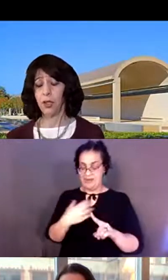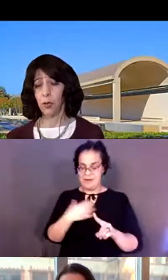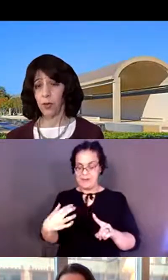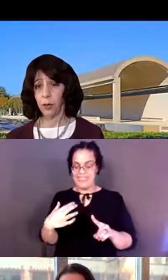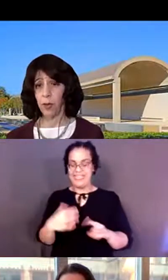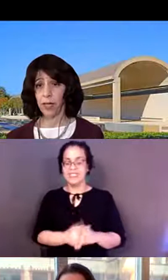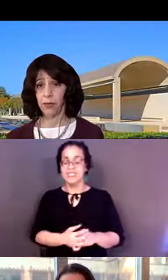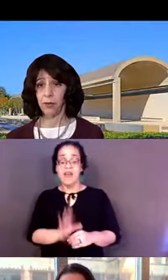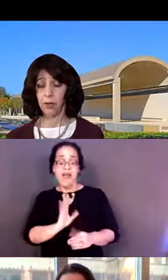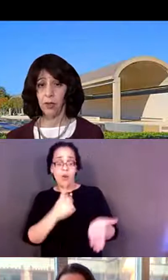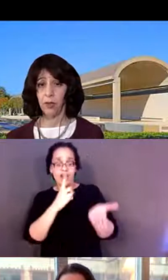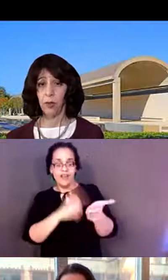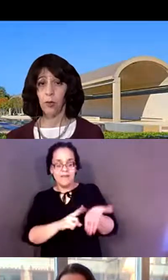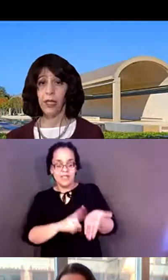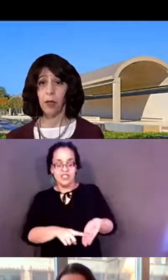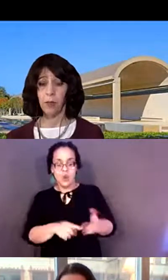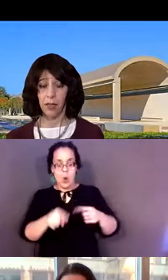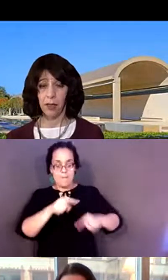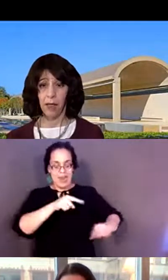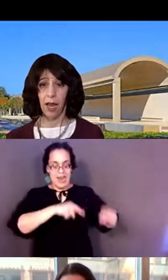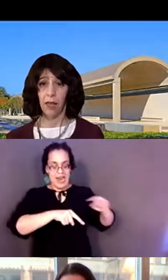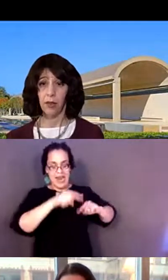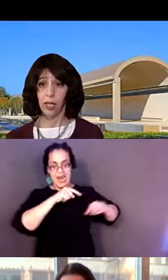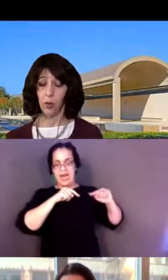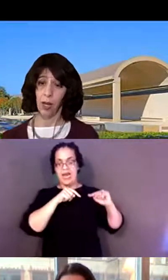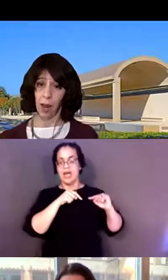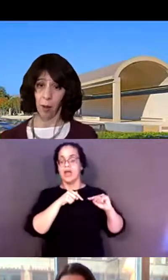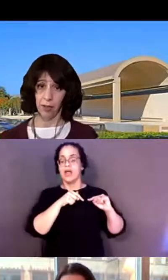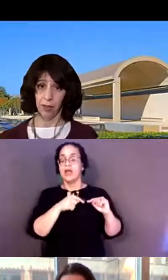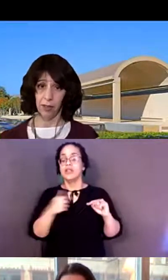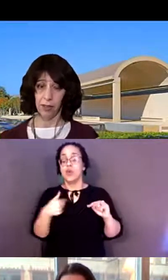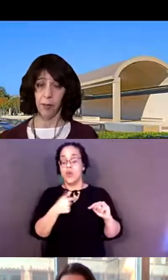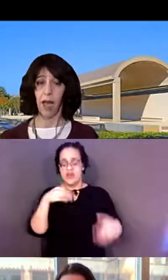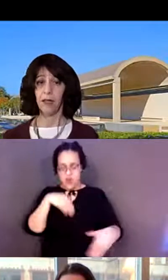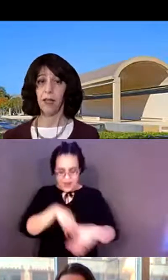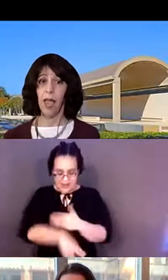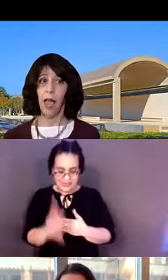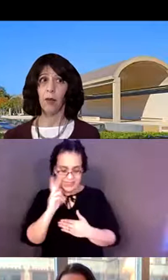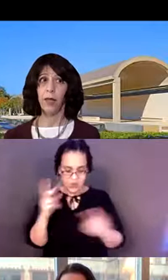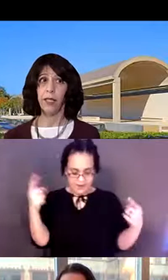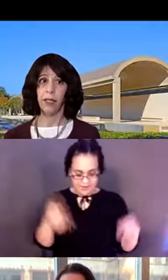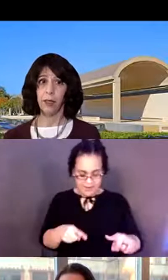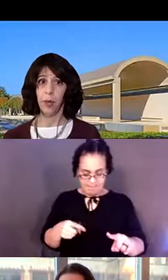retrospective, so we come in and look at